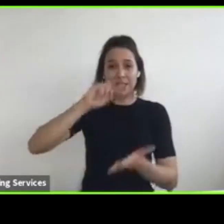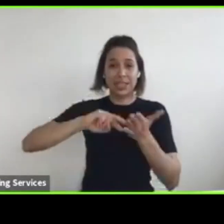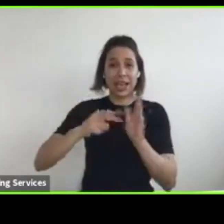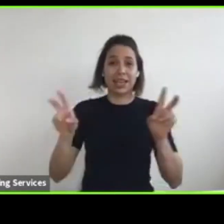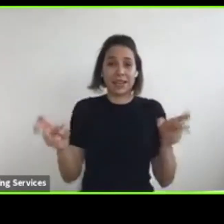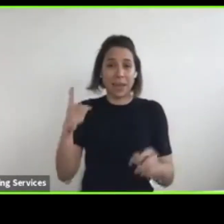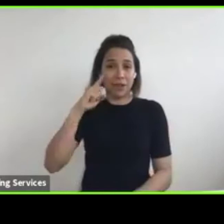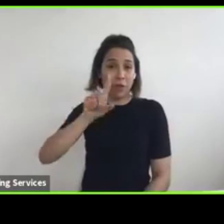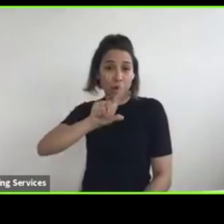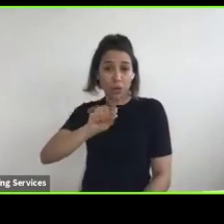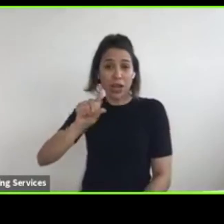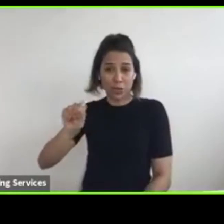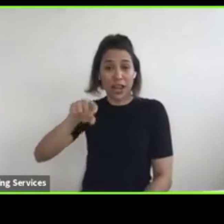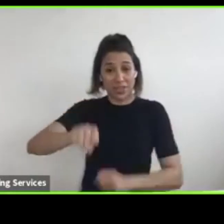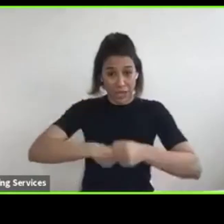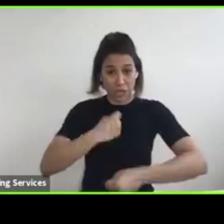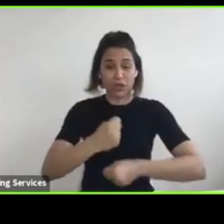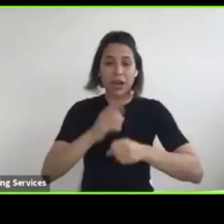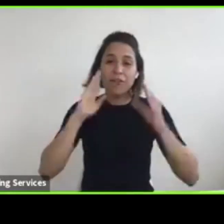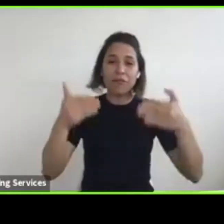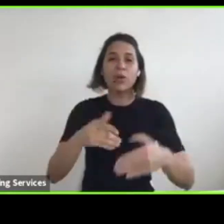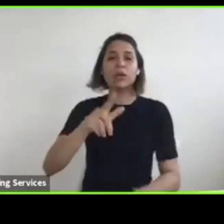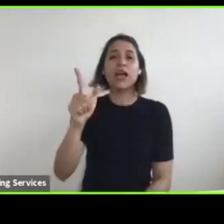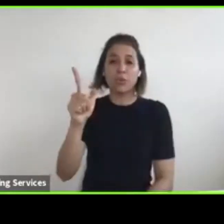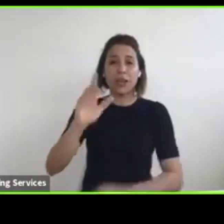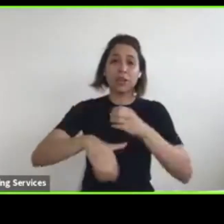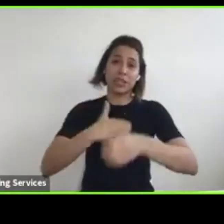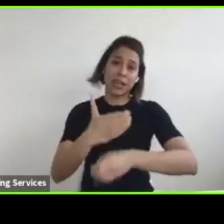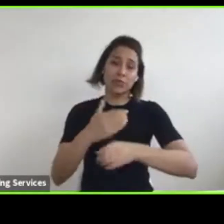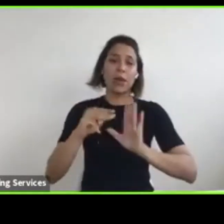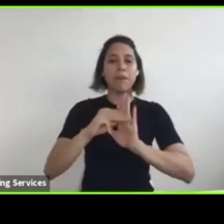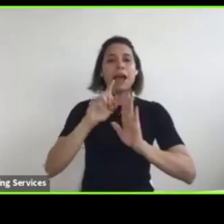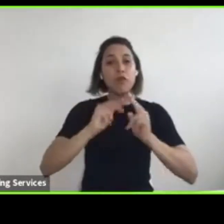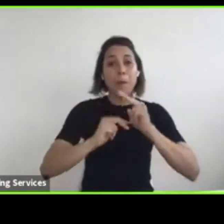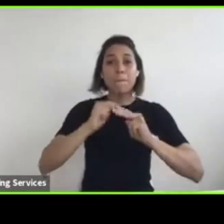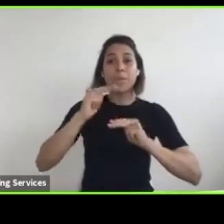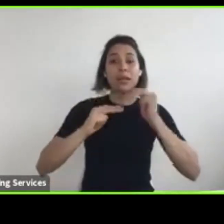FOCUS ON 21ST-CENTURY MODELS FOR BUILDING A RESILIENT AND THRIVING DANCE ECOSYSTEM HAS